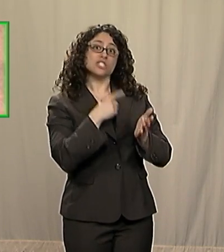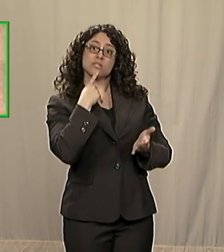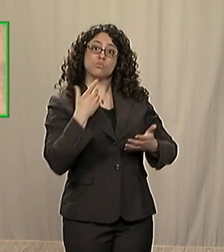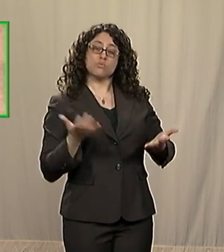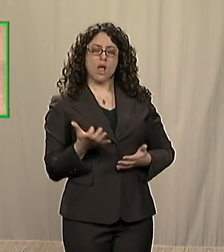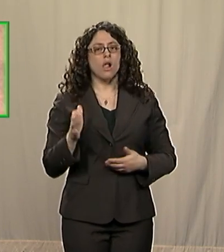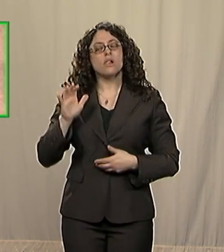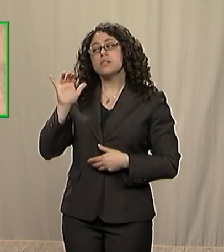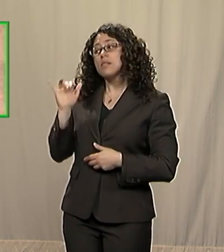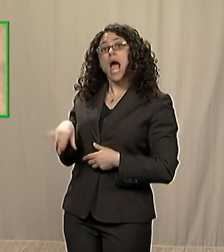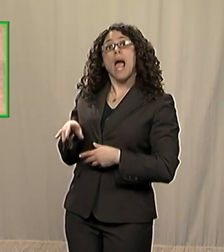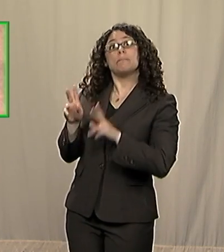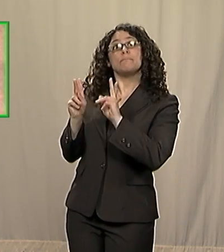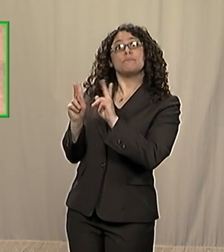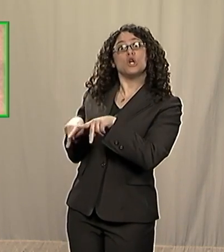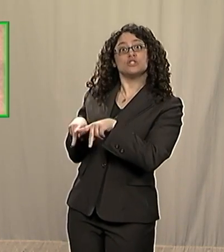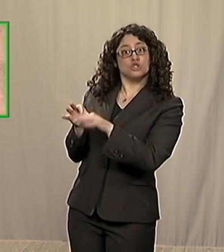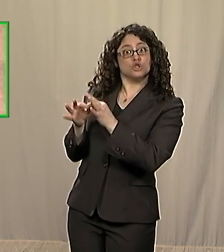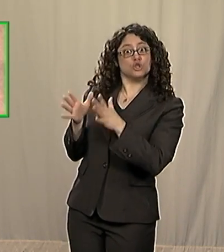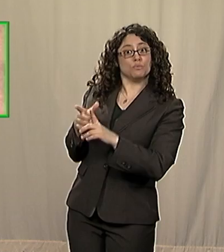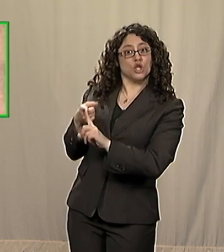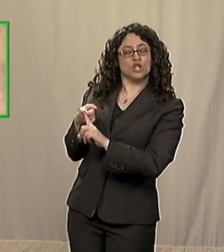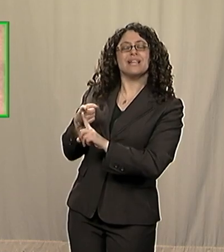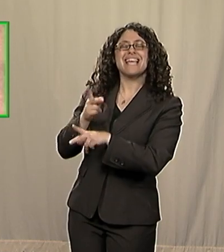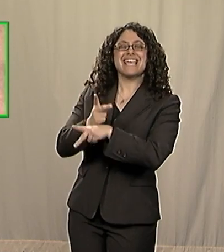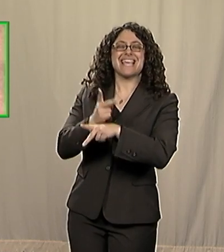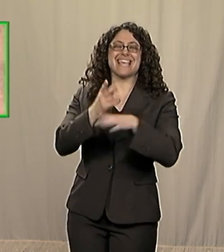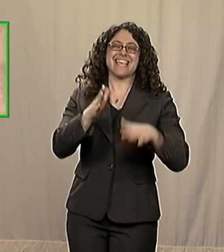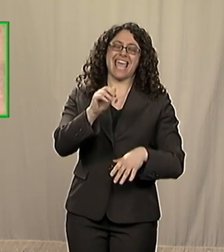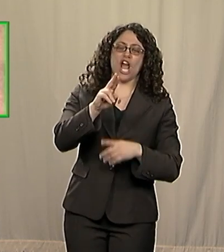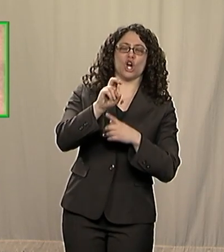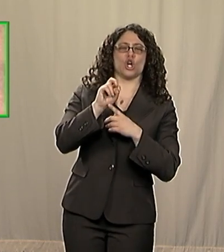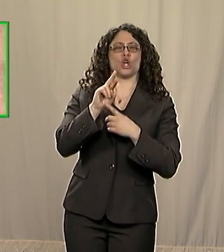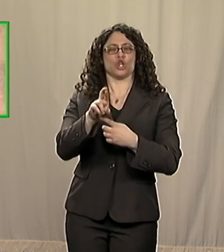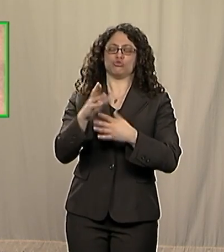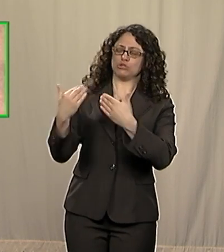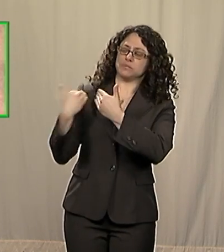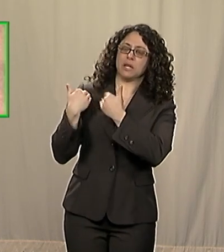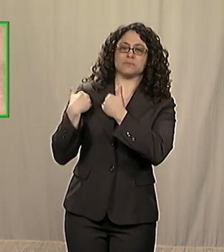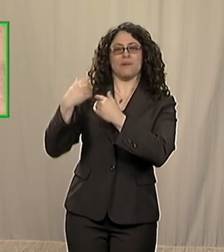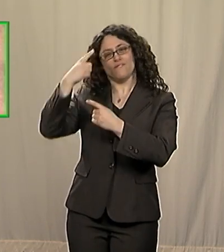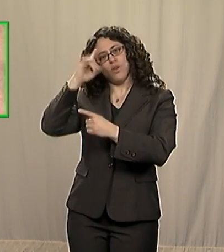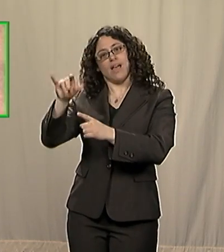that comes with them is a carer of some kind. That they're responsible for the person. Qualified and professional interpreter was